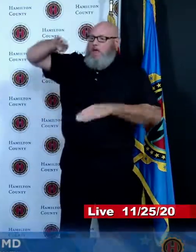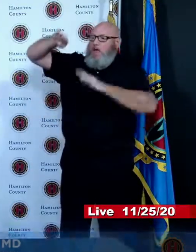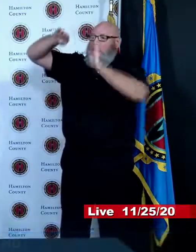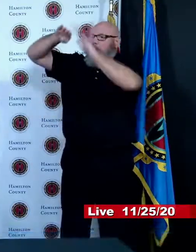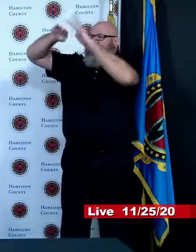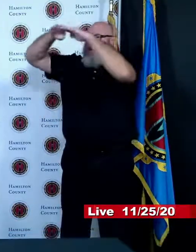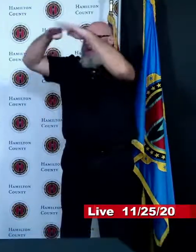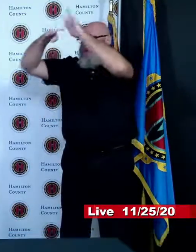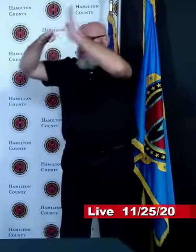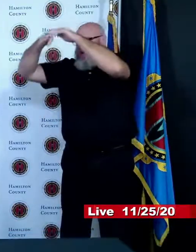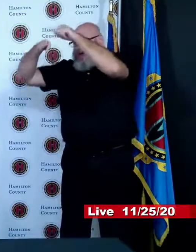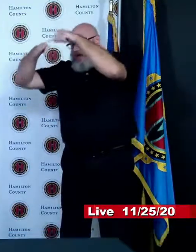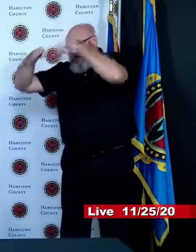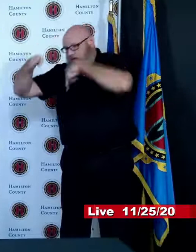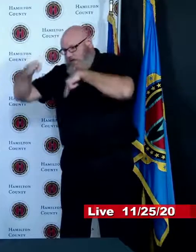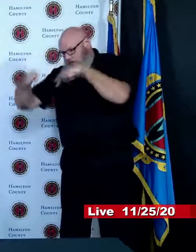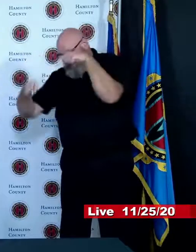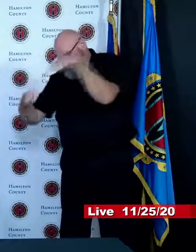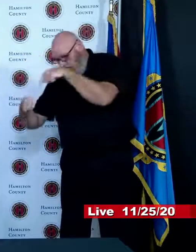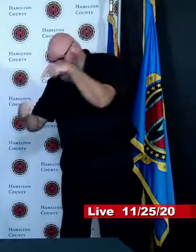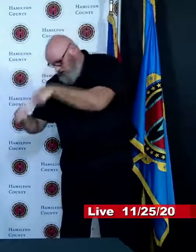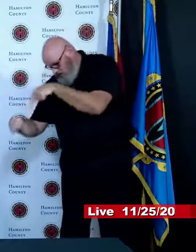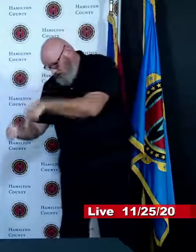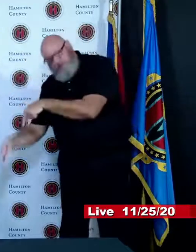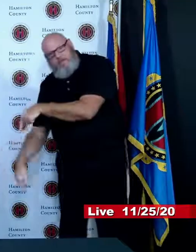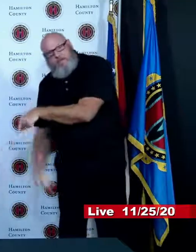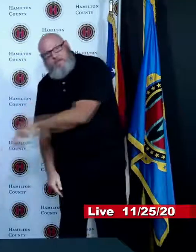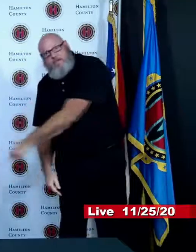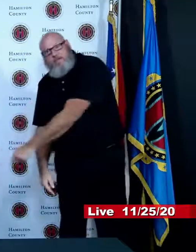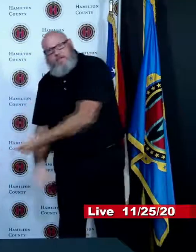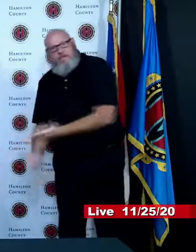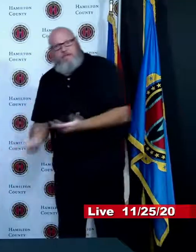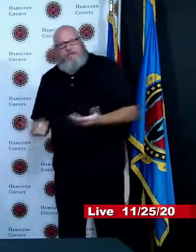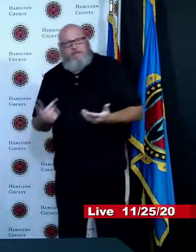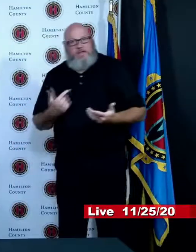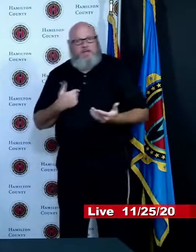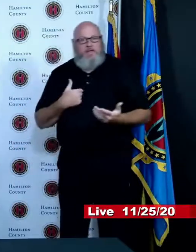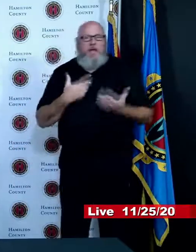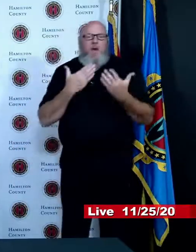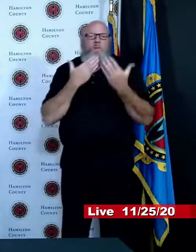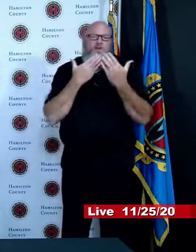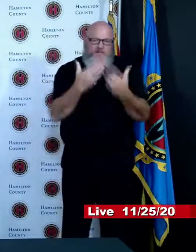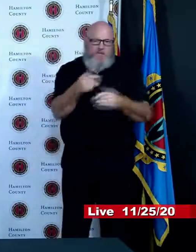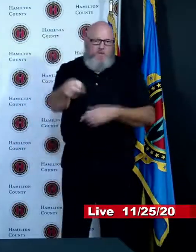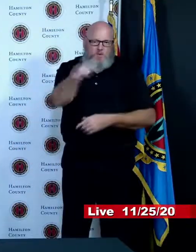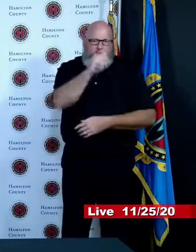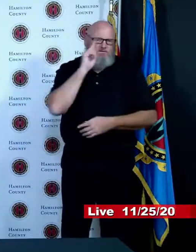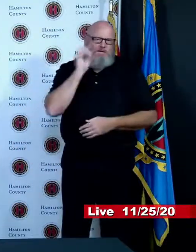thank you again for listening thanks Dr Rich really really appreciate you helping us better